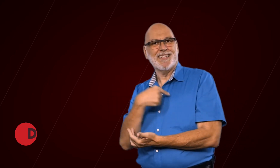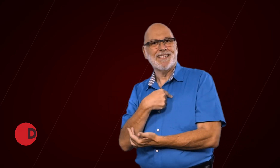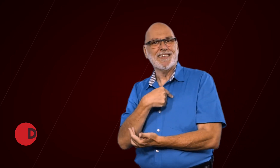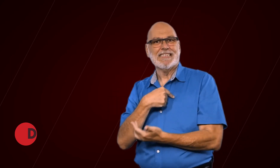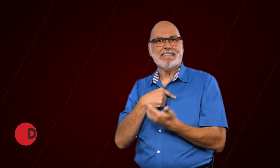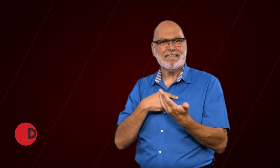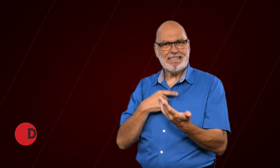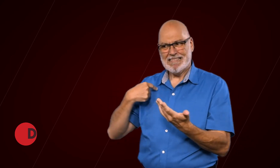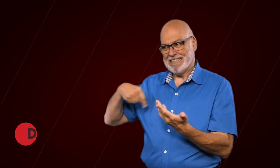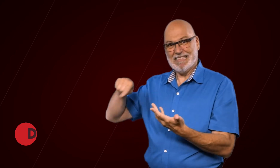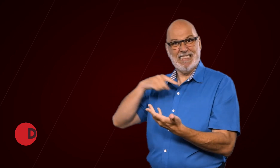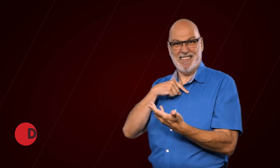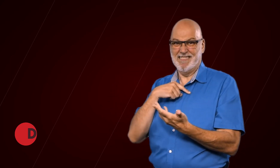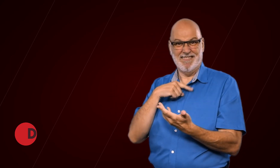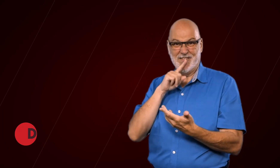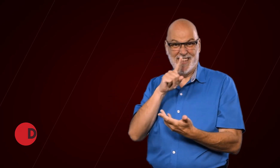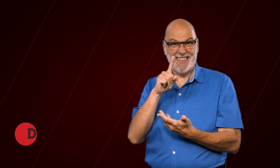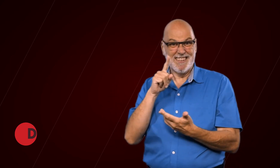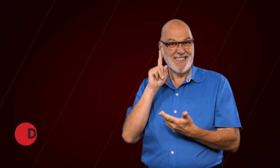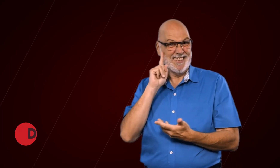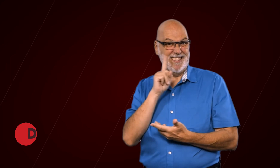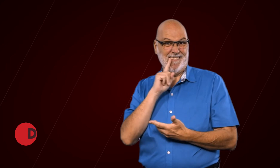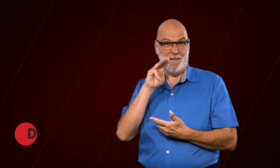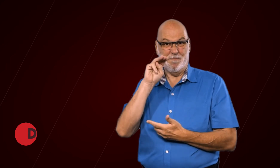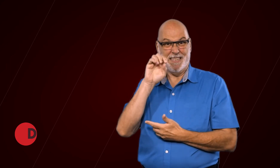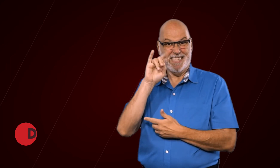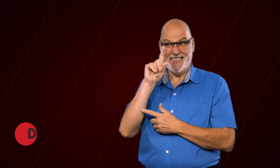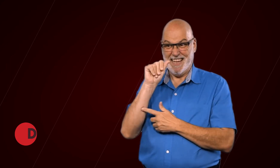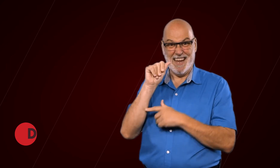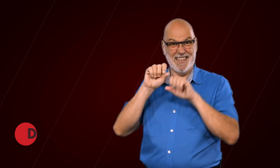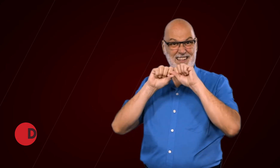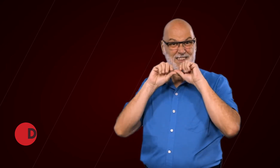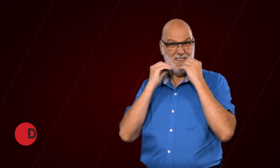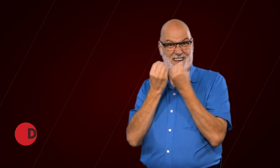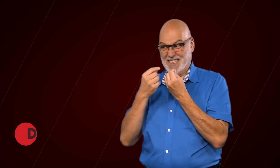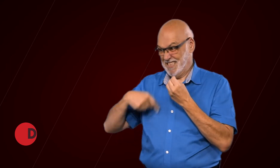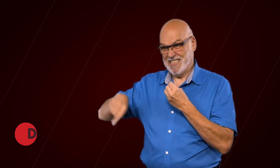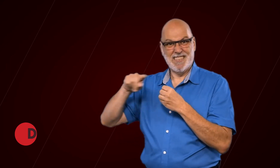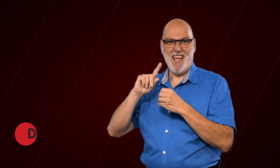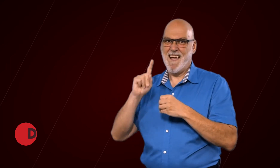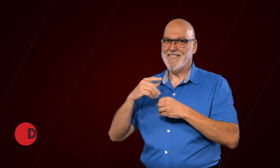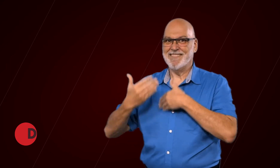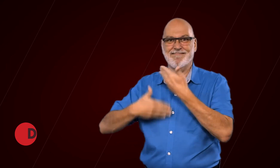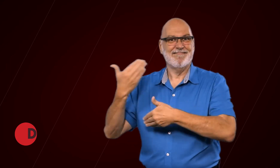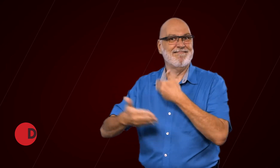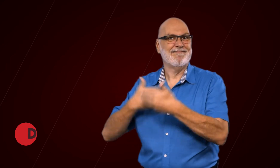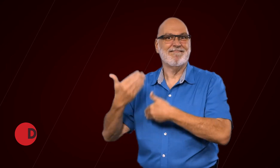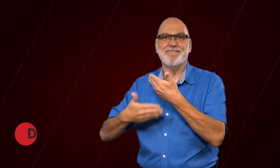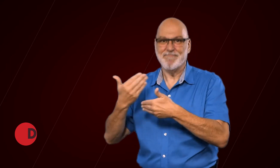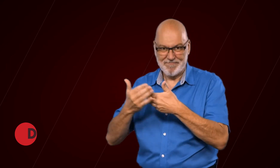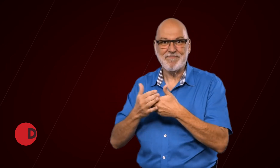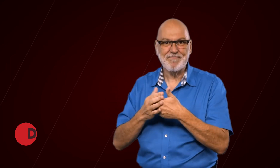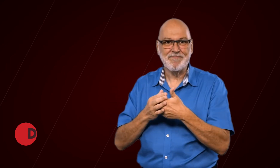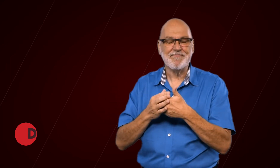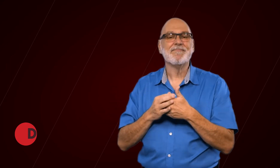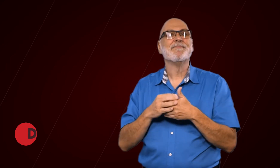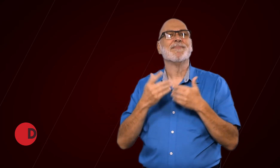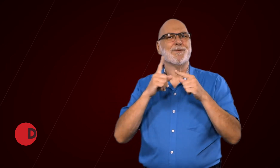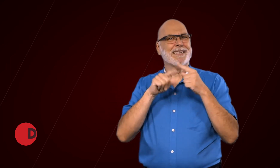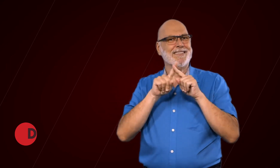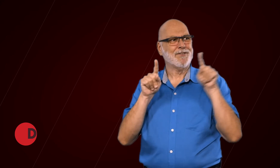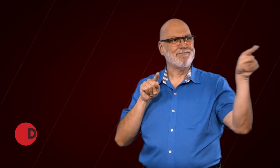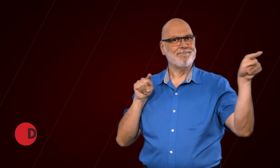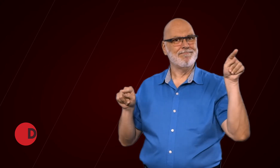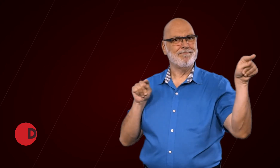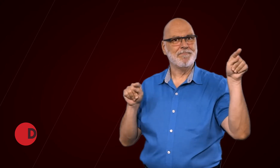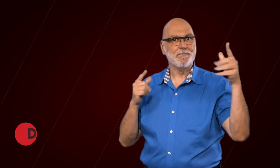which is a Deaf media organization?